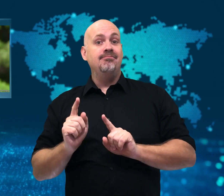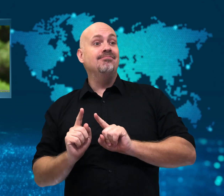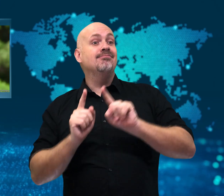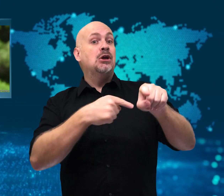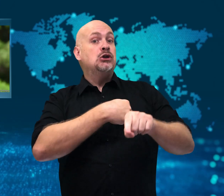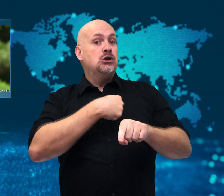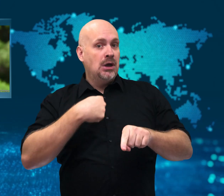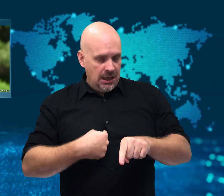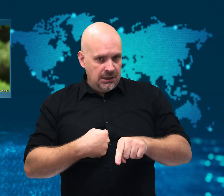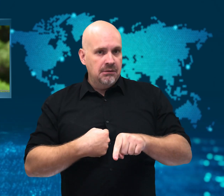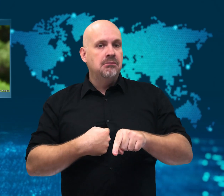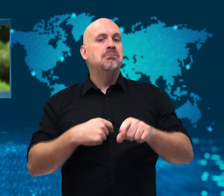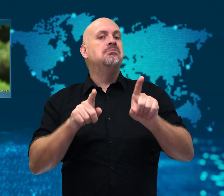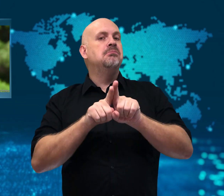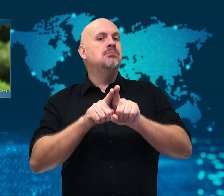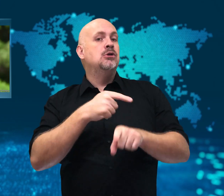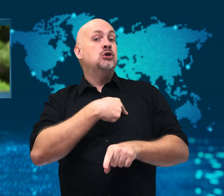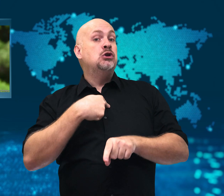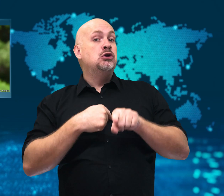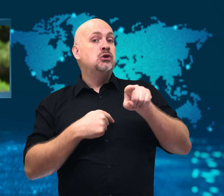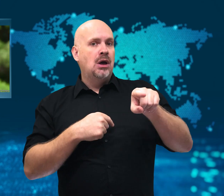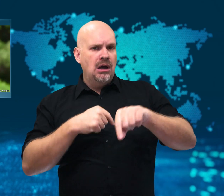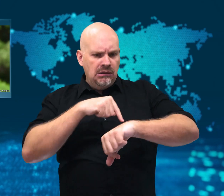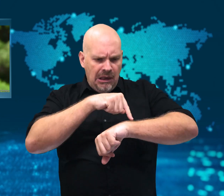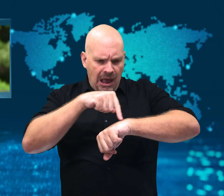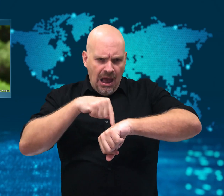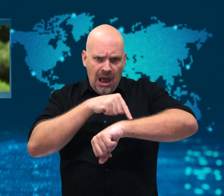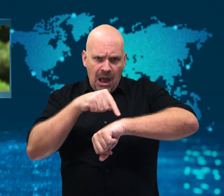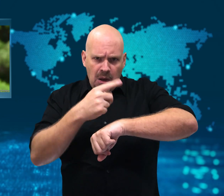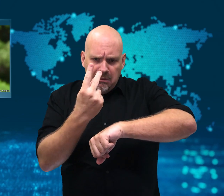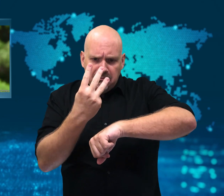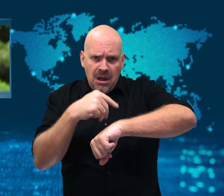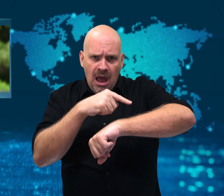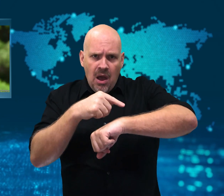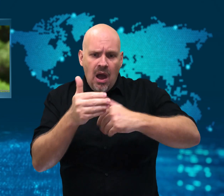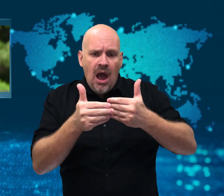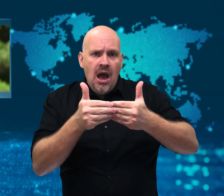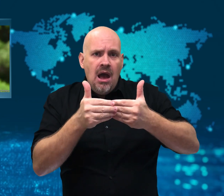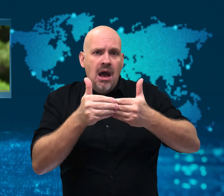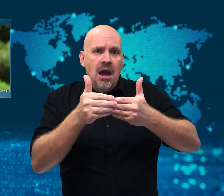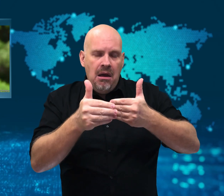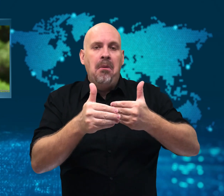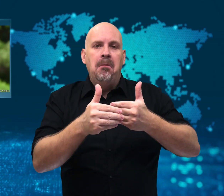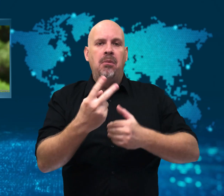two Canadians - former diplomat Michael Kovrig